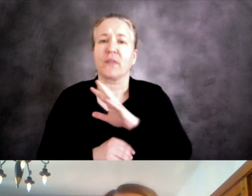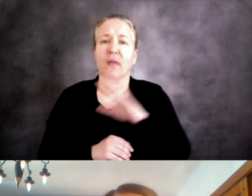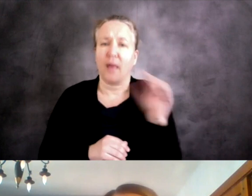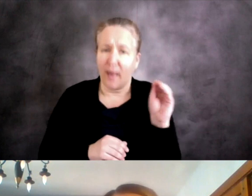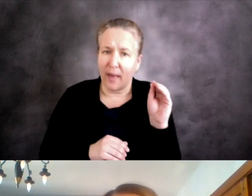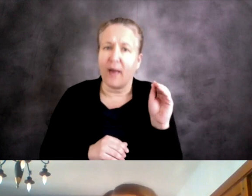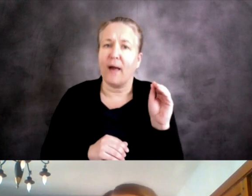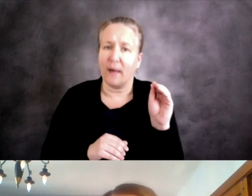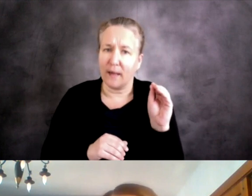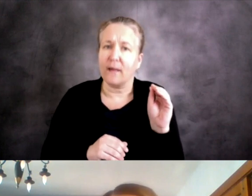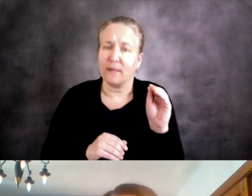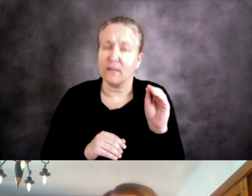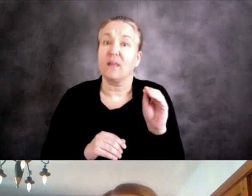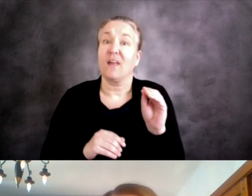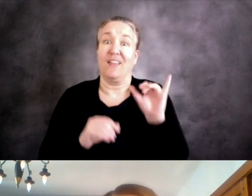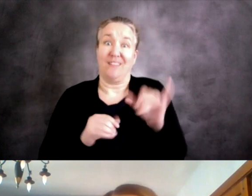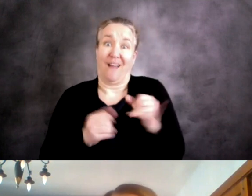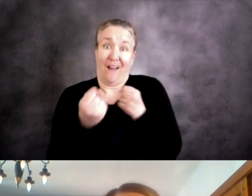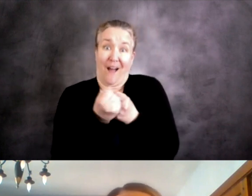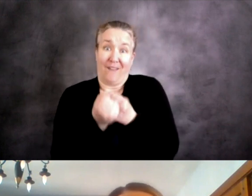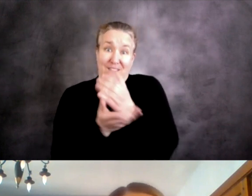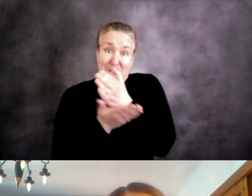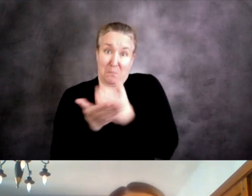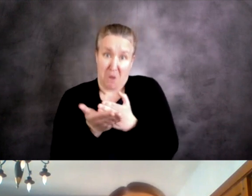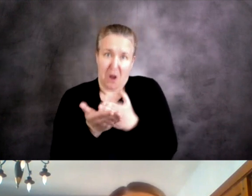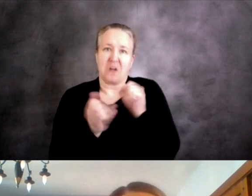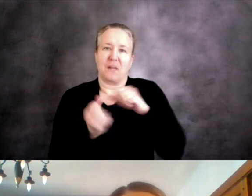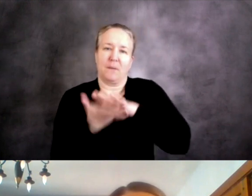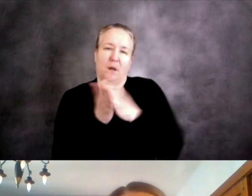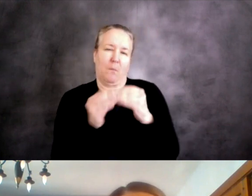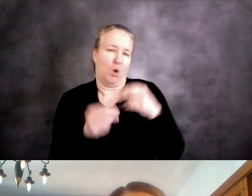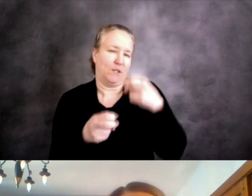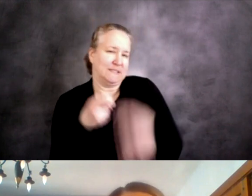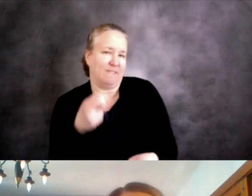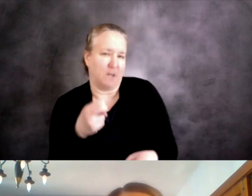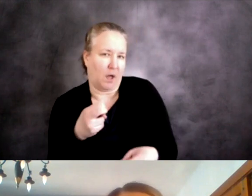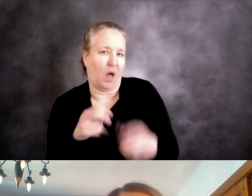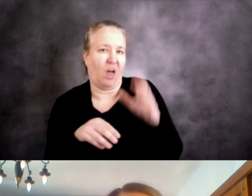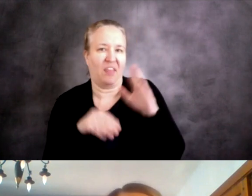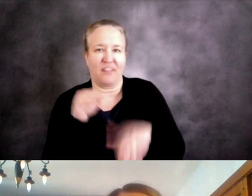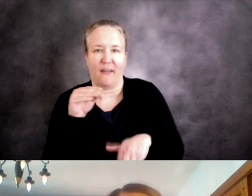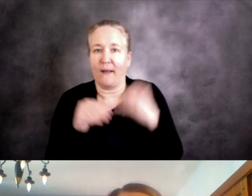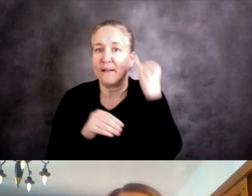the advocacy piece more difficult than it would be if they were advocating for their